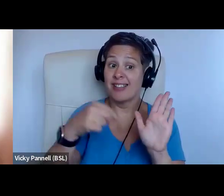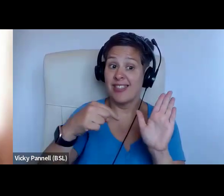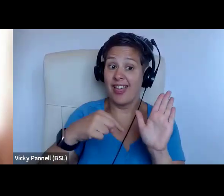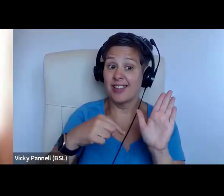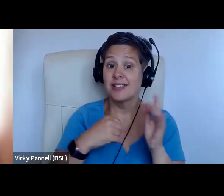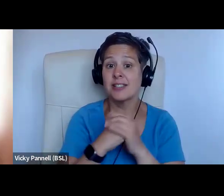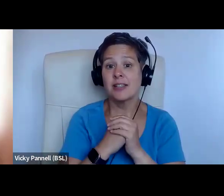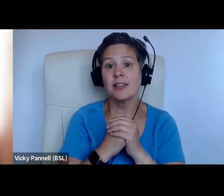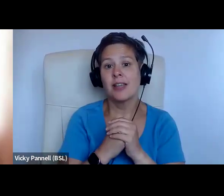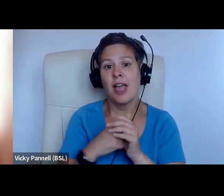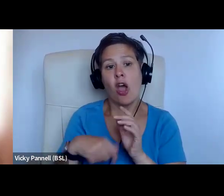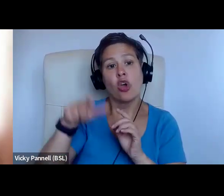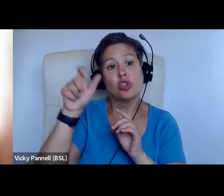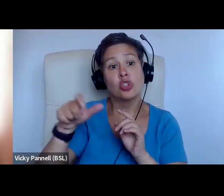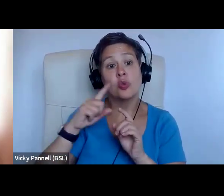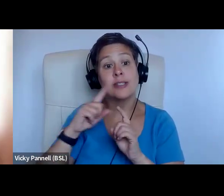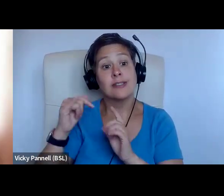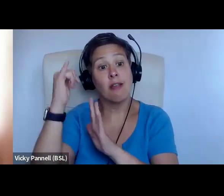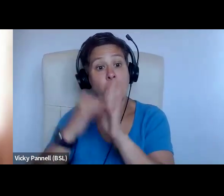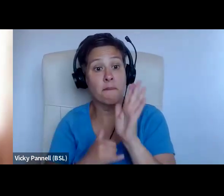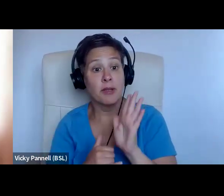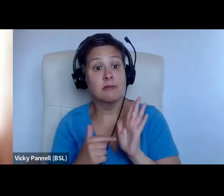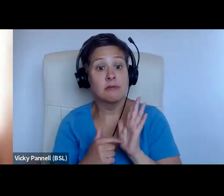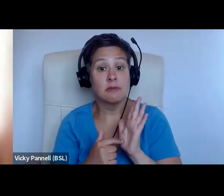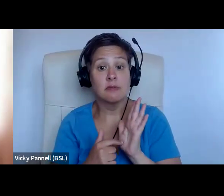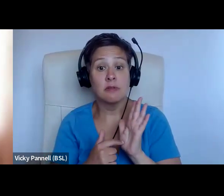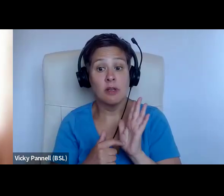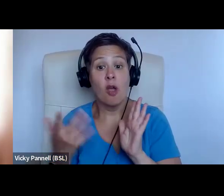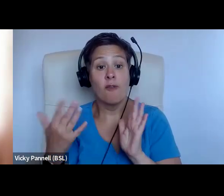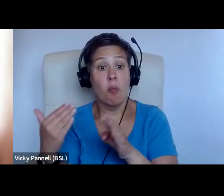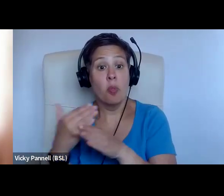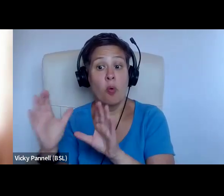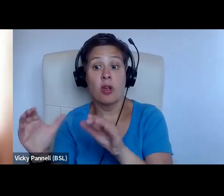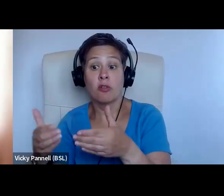interventions that will actually reduce certainty for disabled